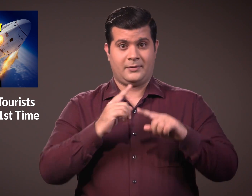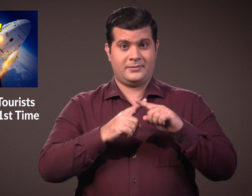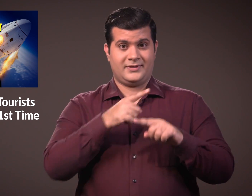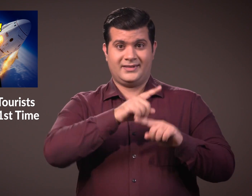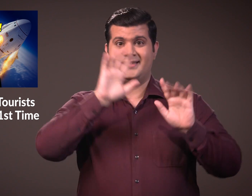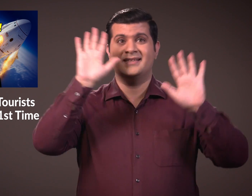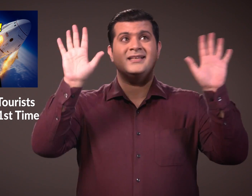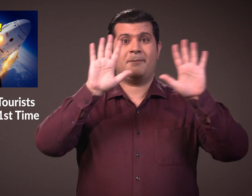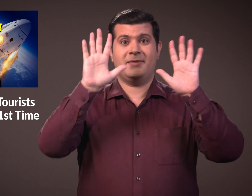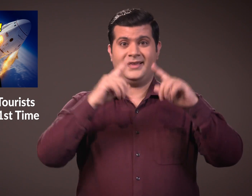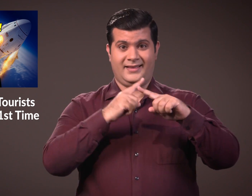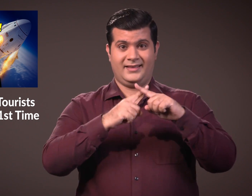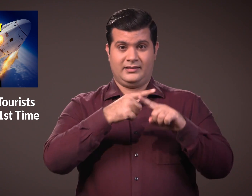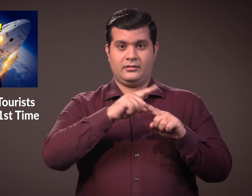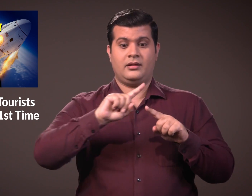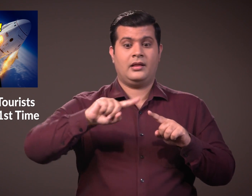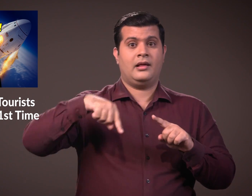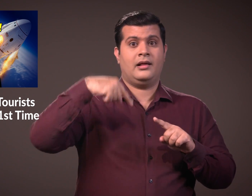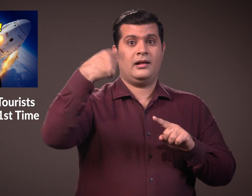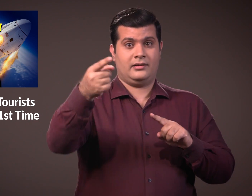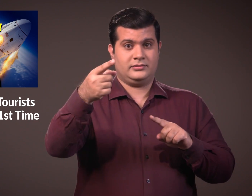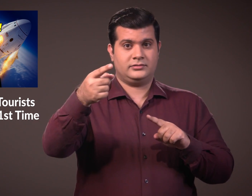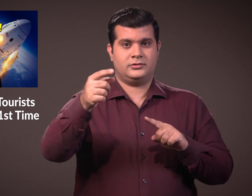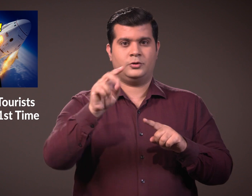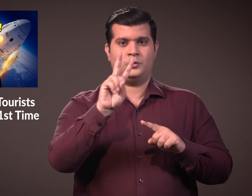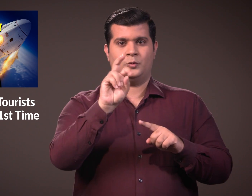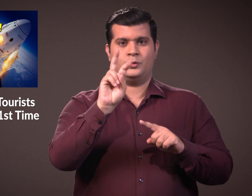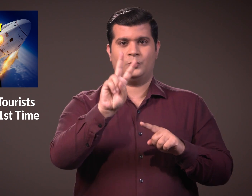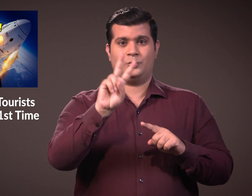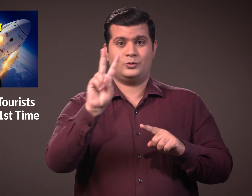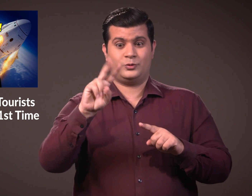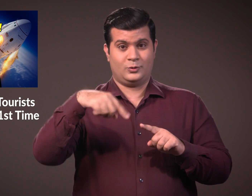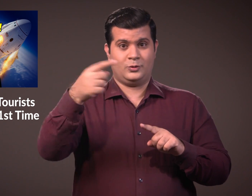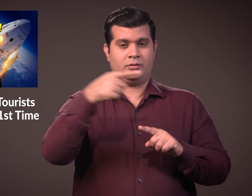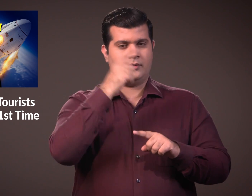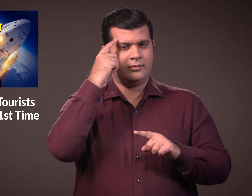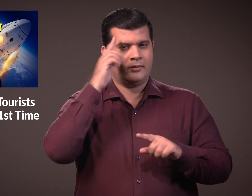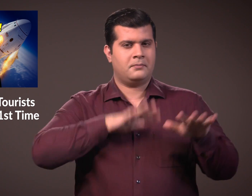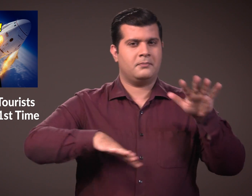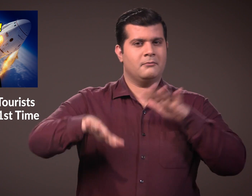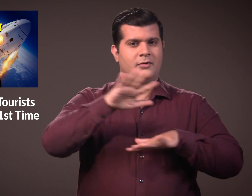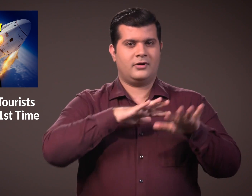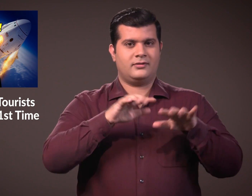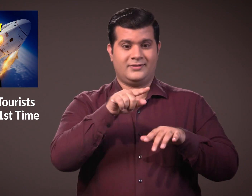In SpaceX’s next trip which will launch in 2022,